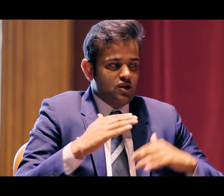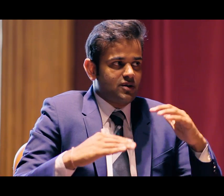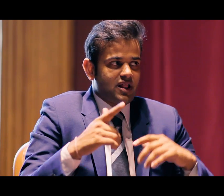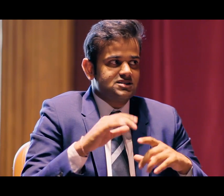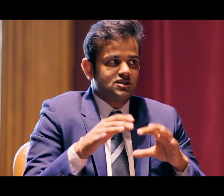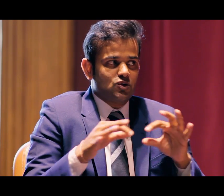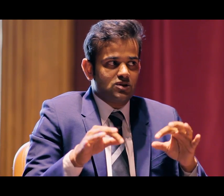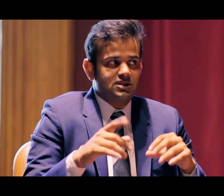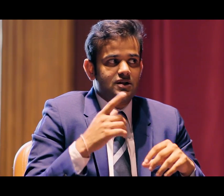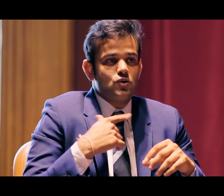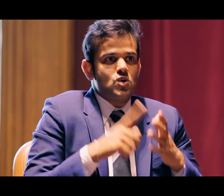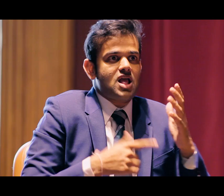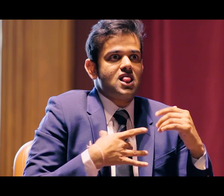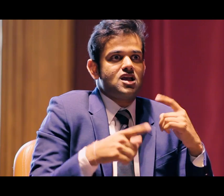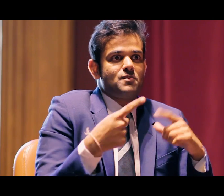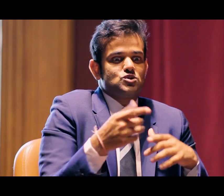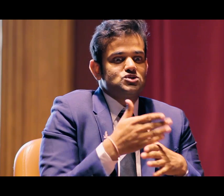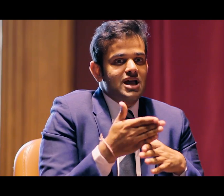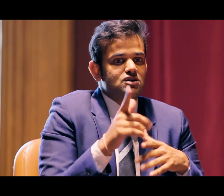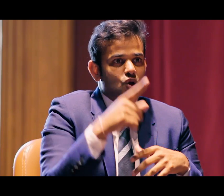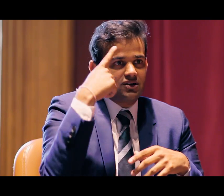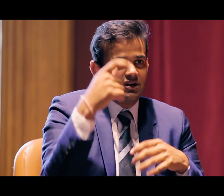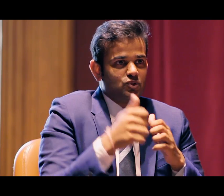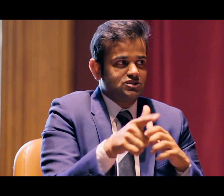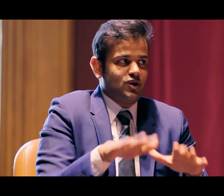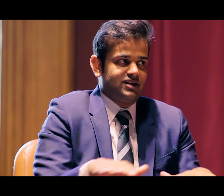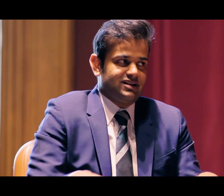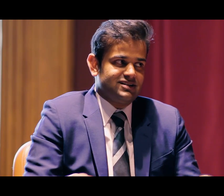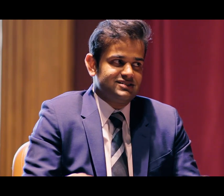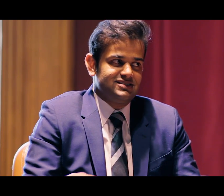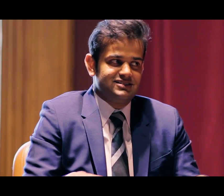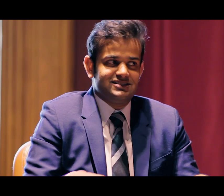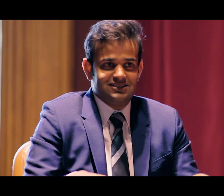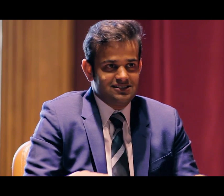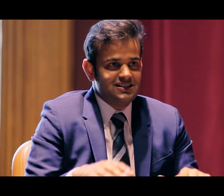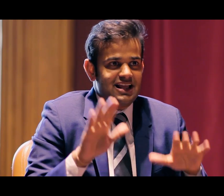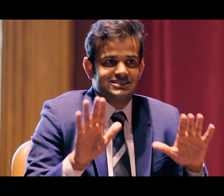That is true. To have a balanced life, do what you do love to do and share that with your children.